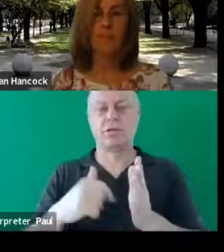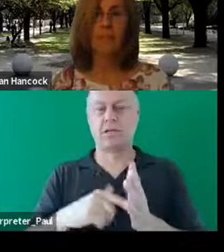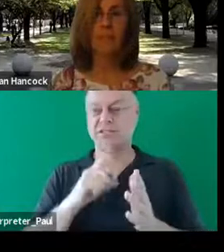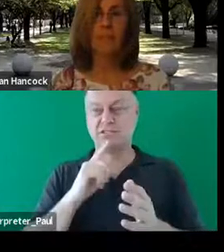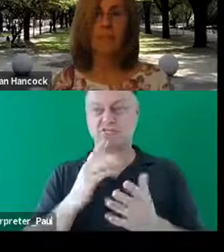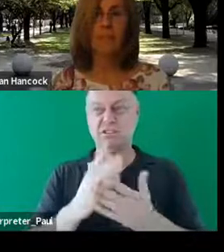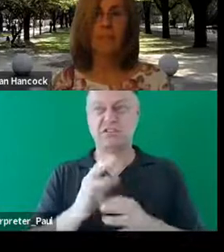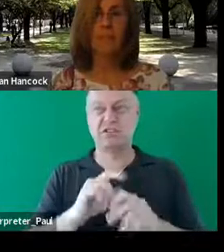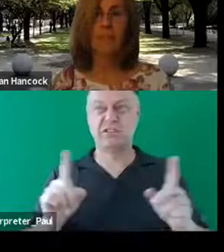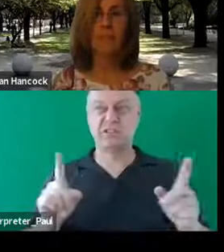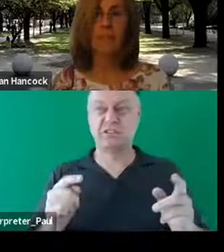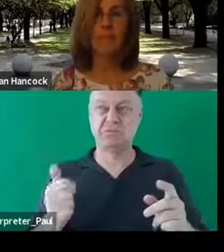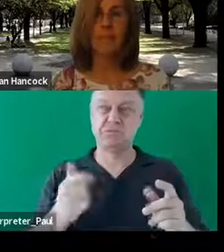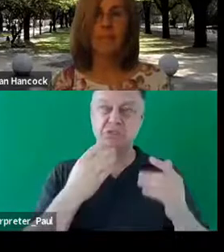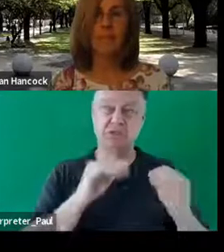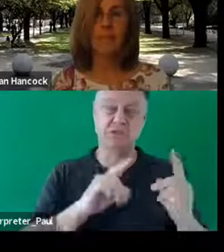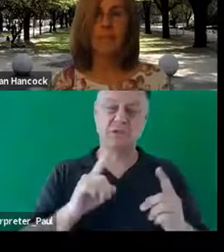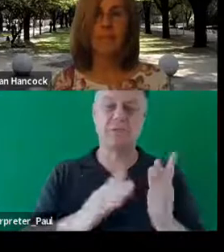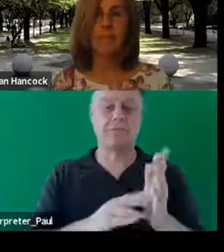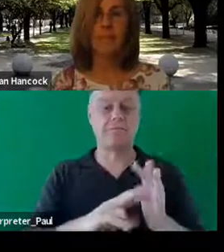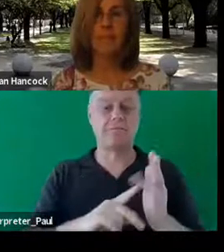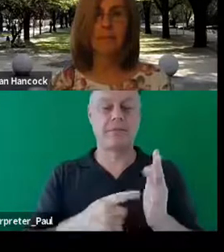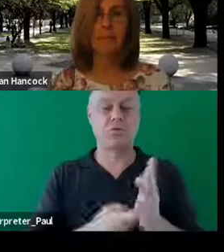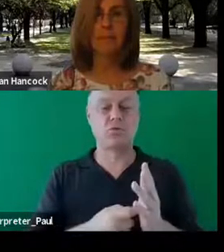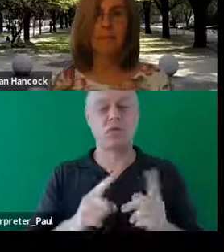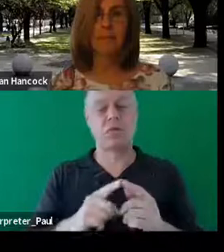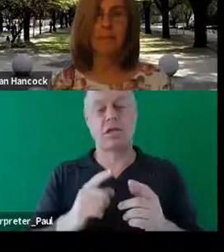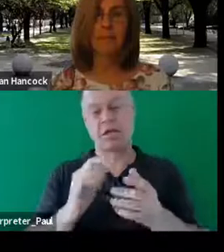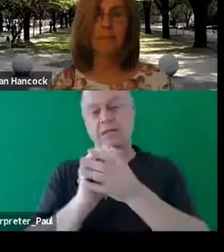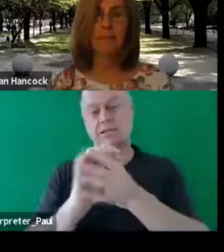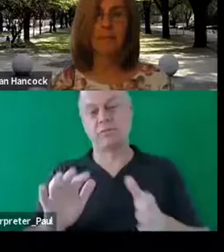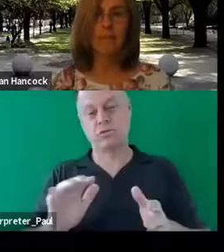but you can think of mentoring as having some expert advice that you’re sharing with others,